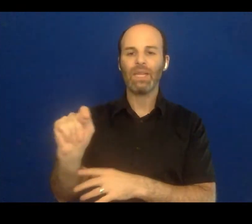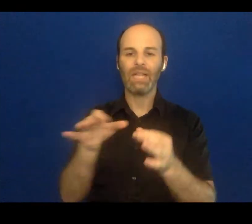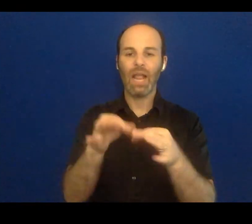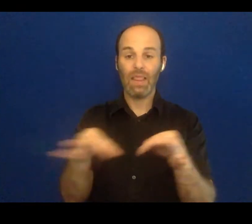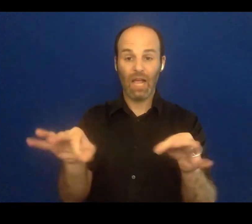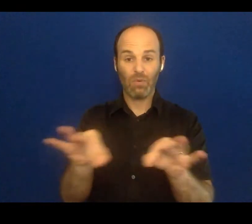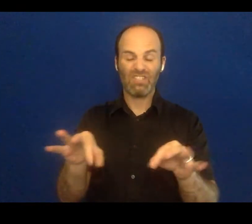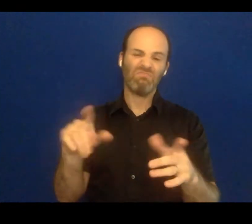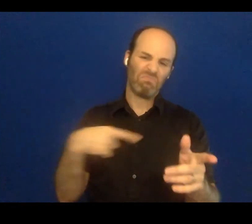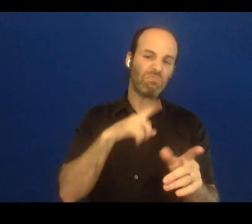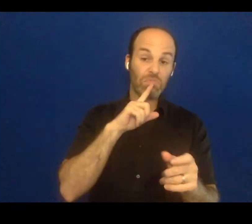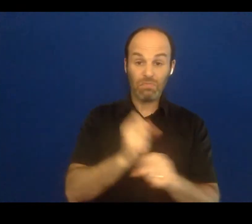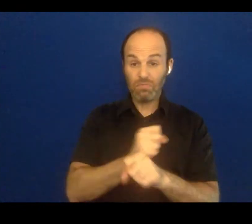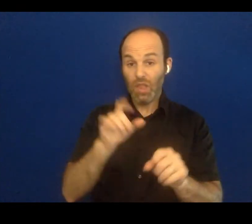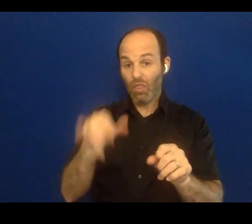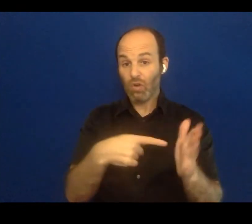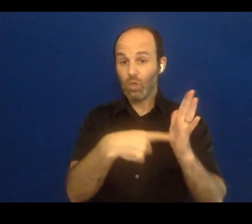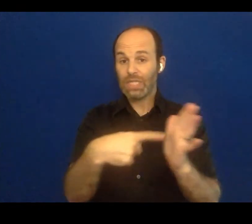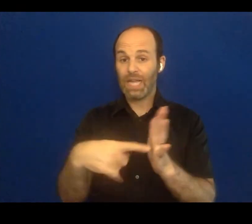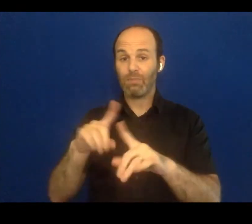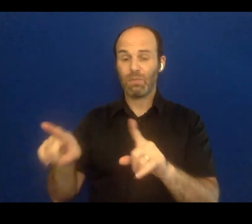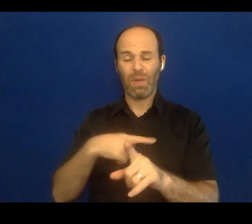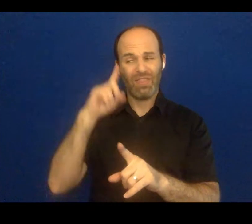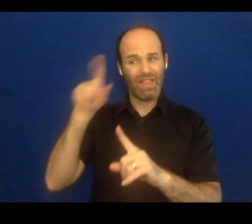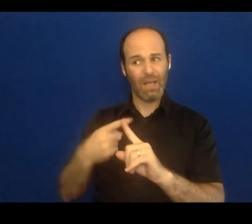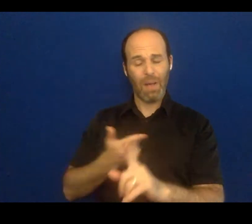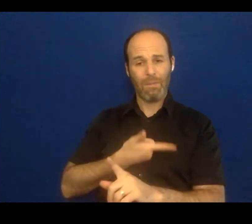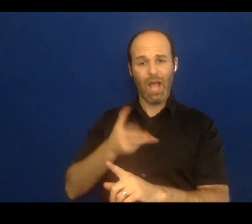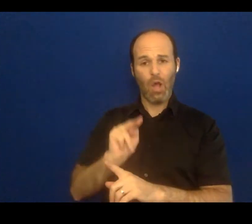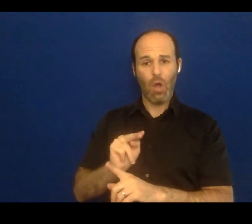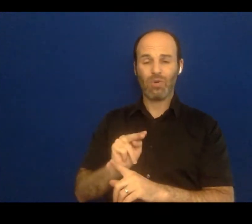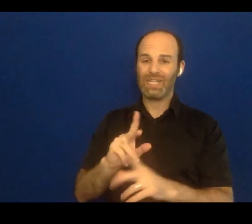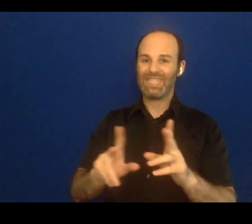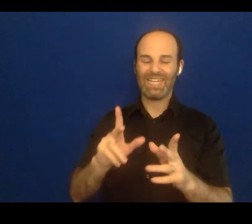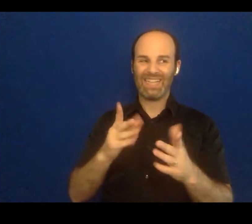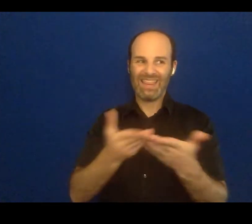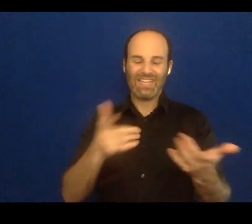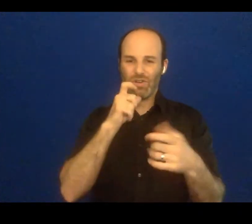IF THINK ABOUT MY OWN JUST HOW THINGS ARE NOT MADE FOR DISABLED PEOPLE, THINKING ABOUT THE FACT